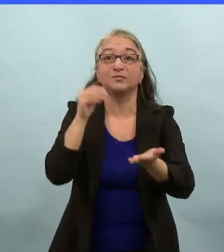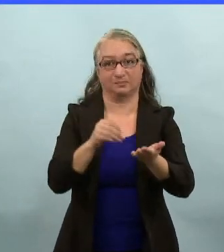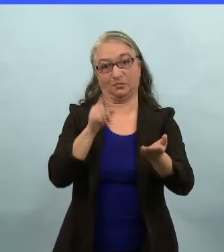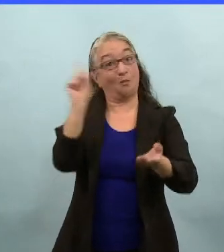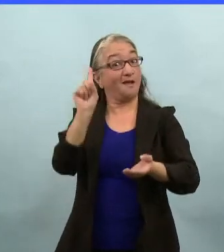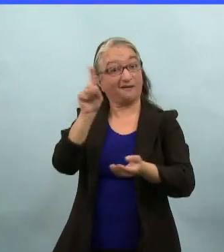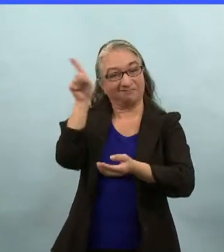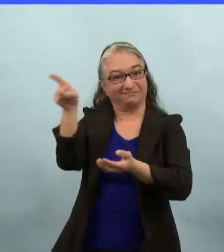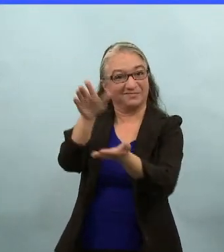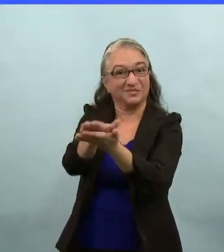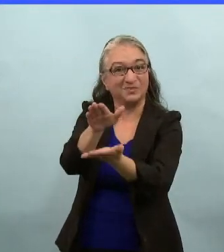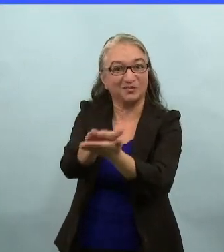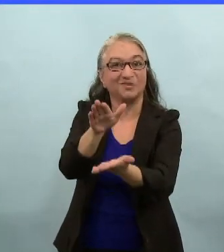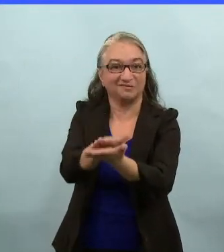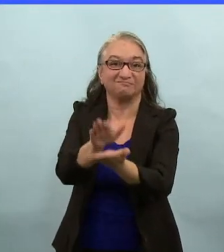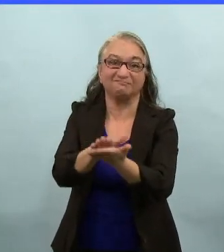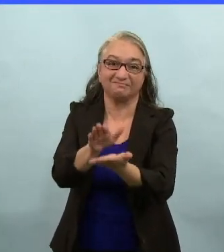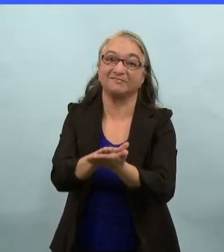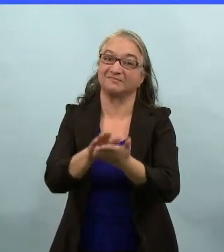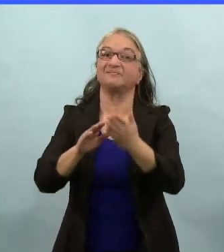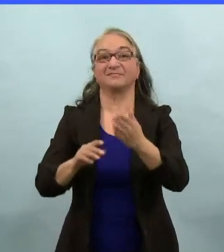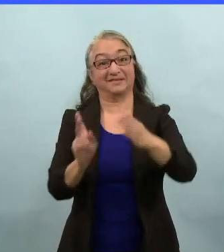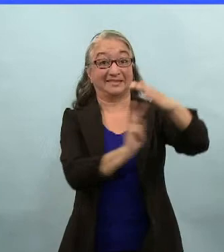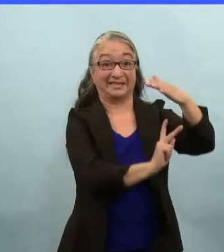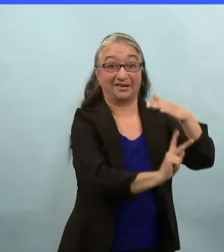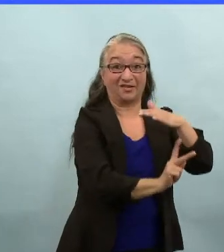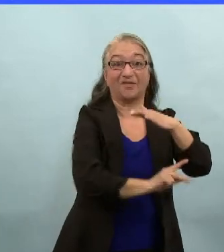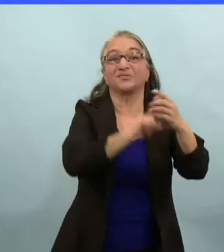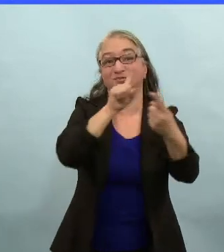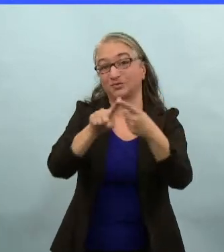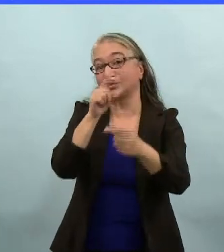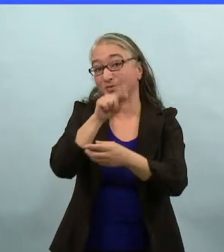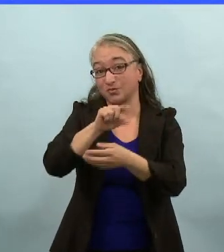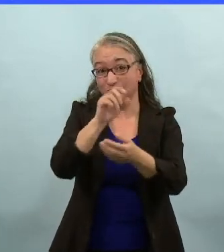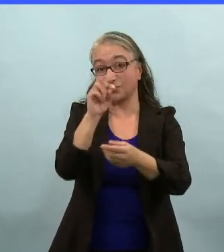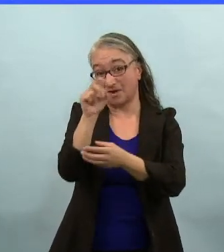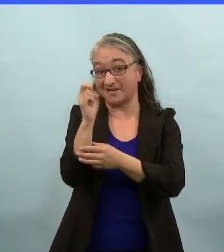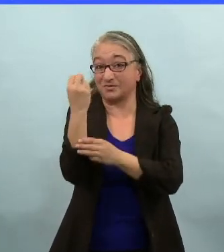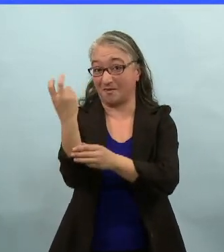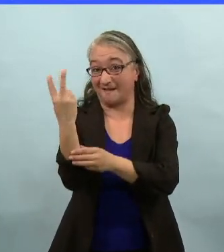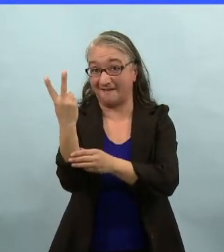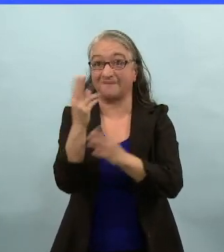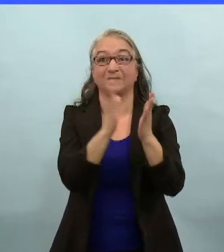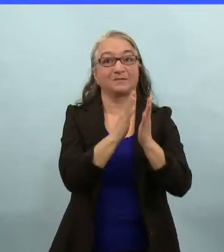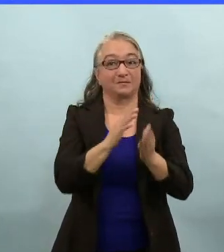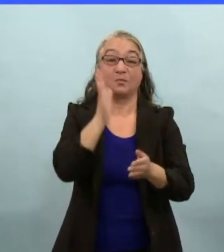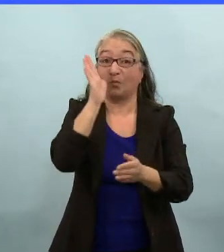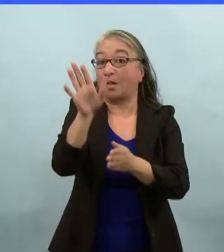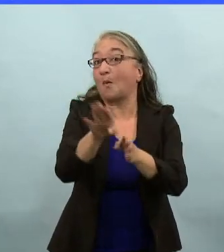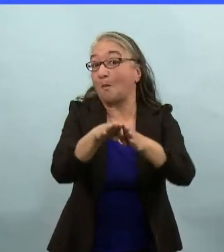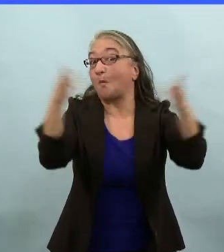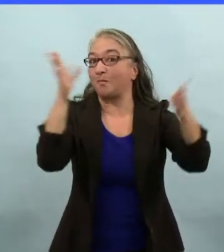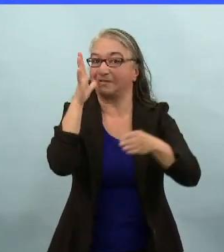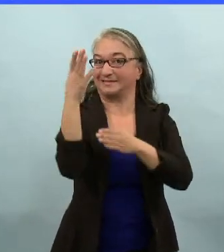k to 12 schools will open for in-person learning on monday our government's number one priority